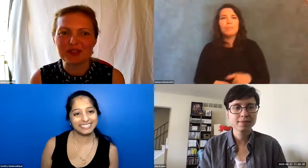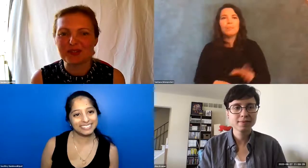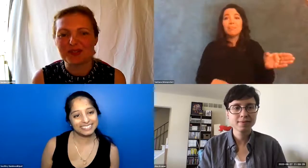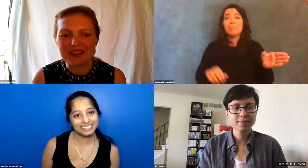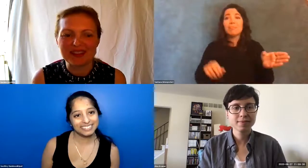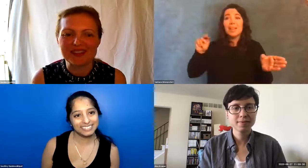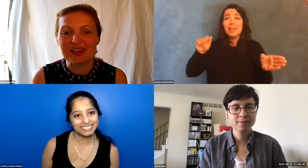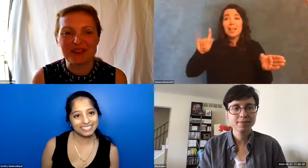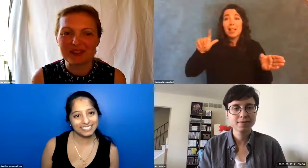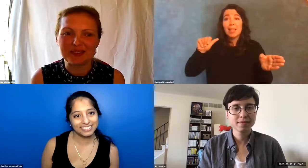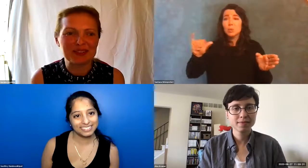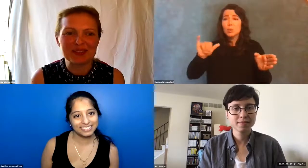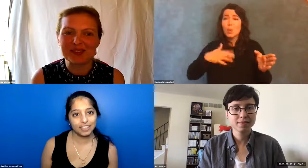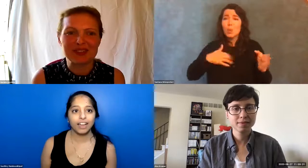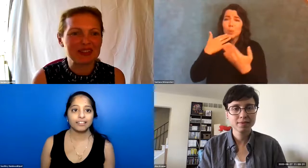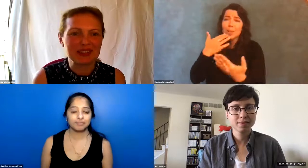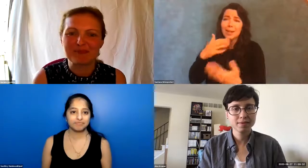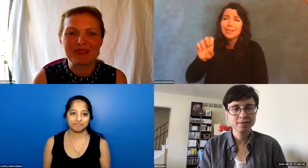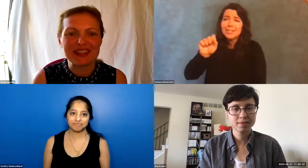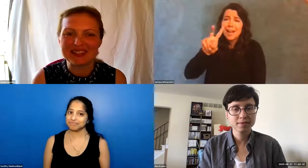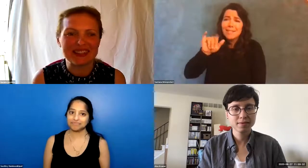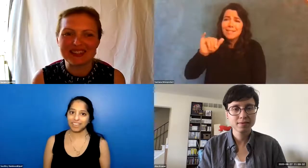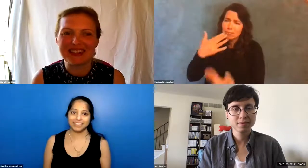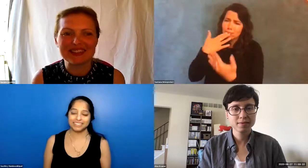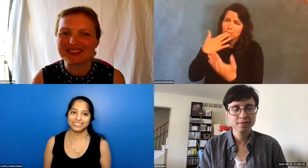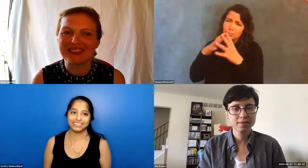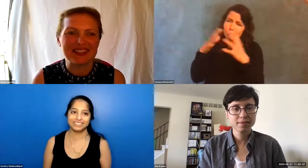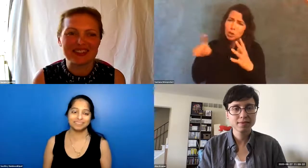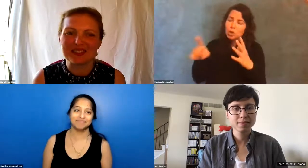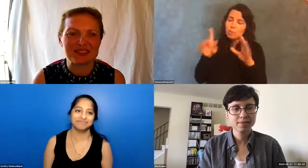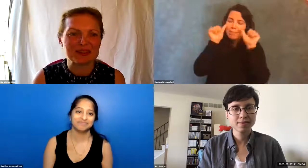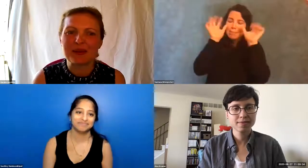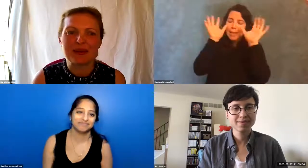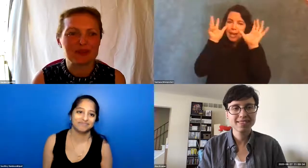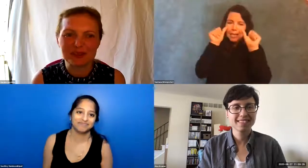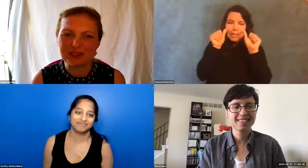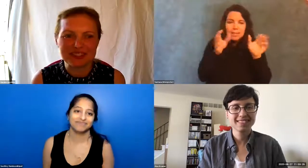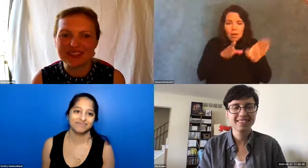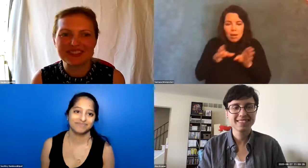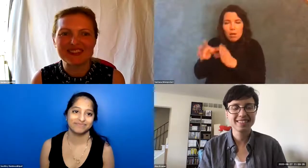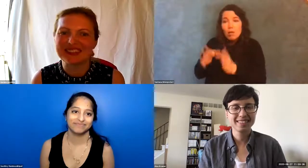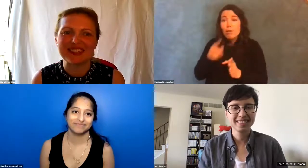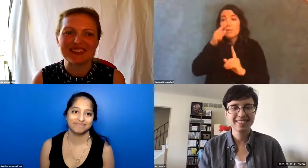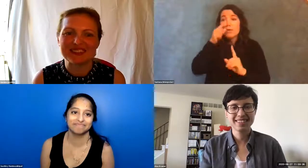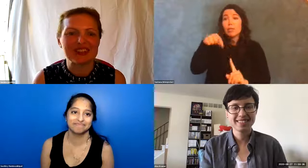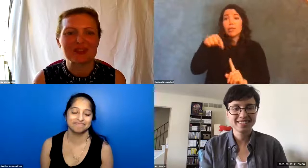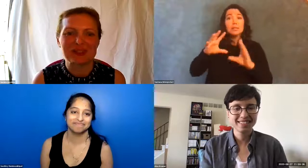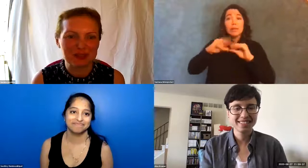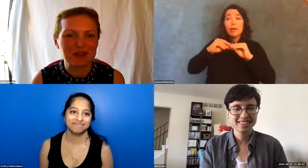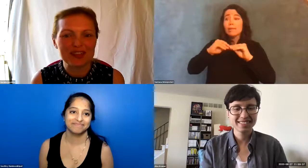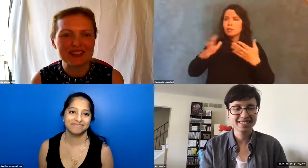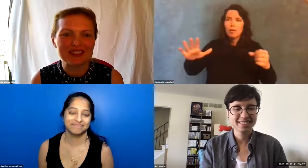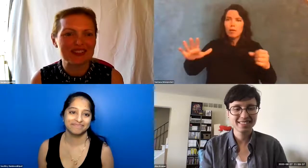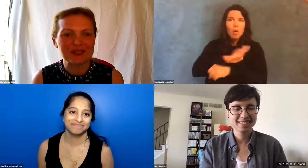to think -- who has been an amazing organizer, and full of ideas, and it was your idea that